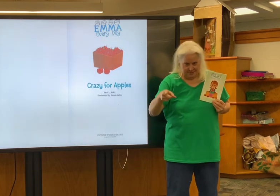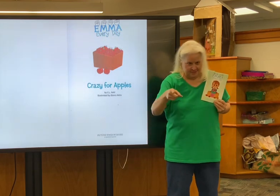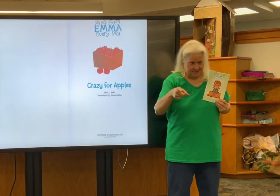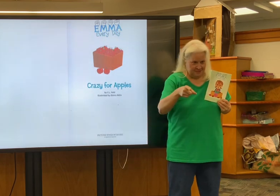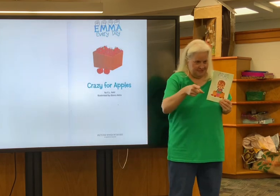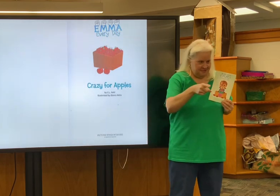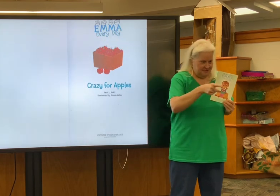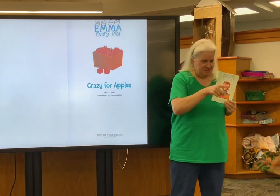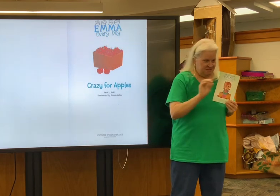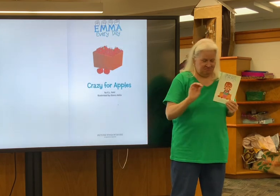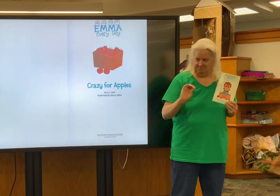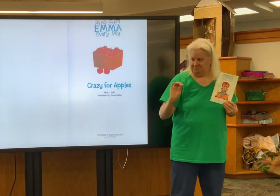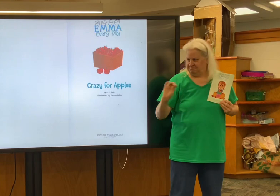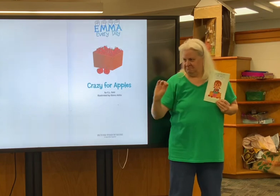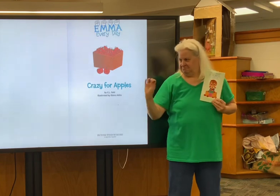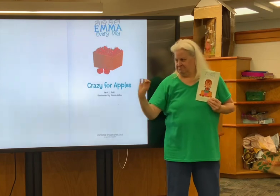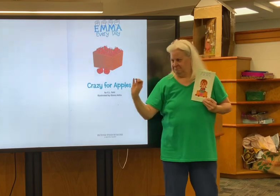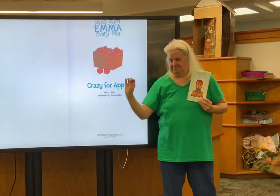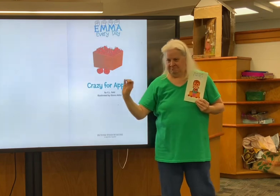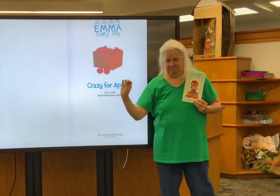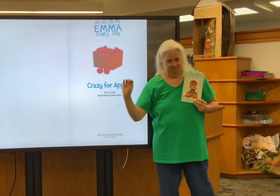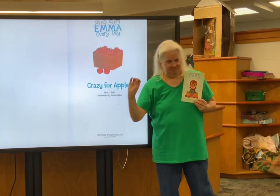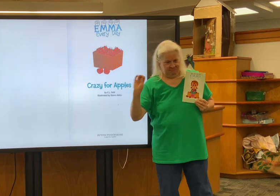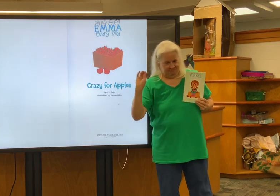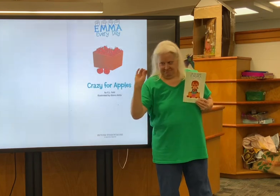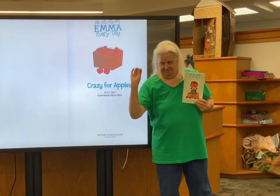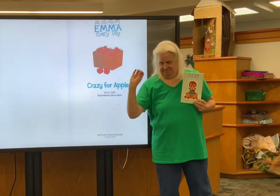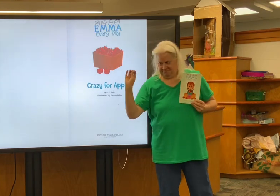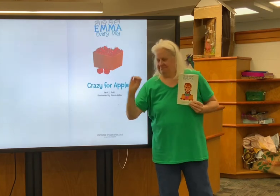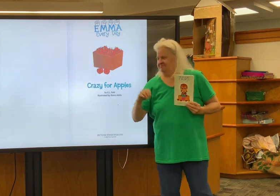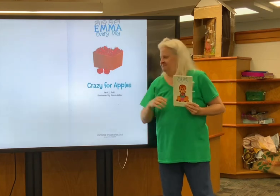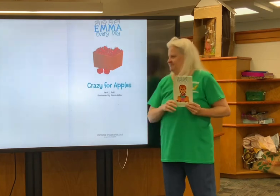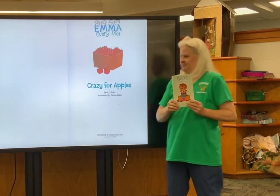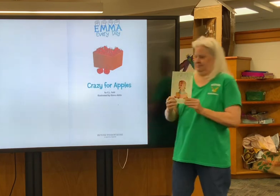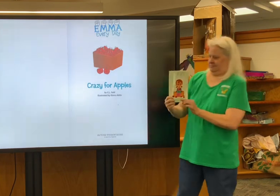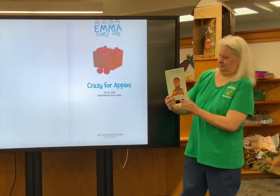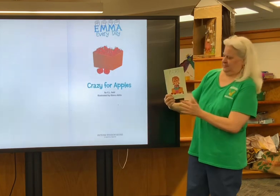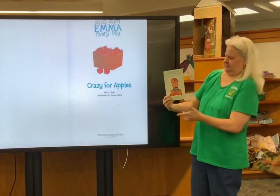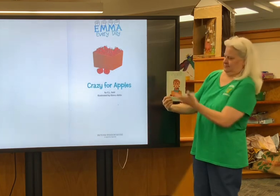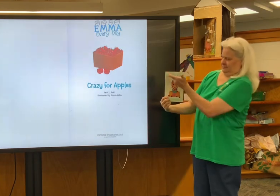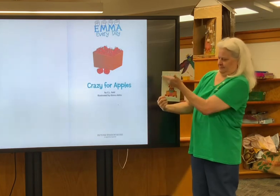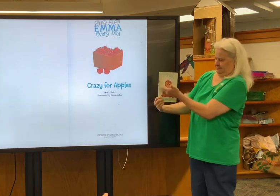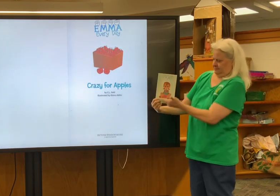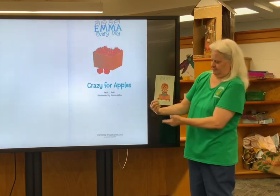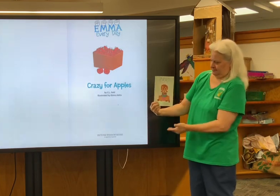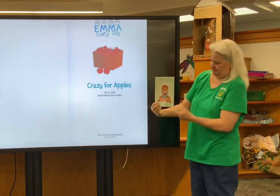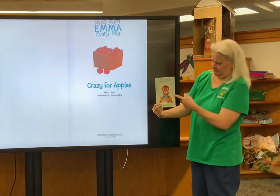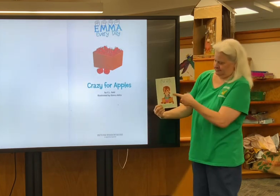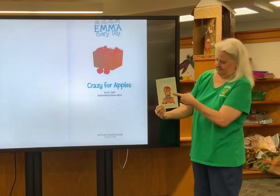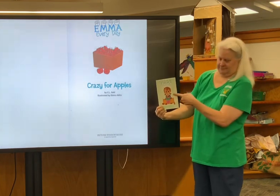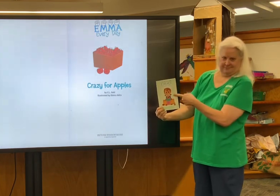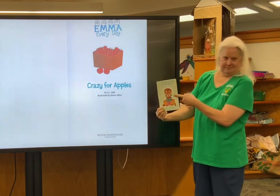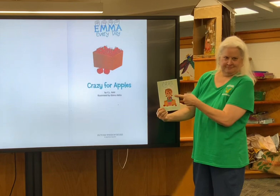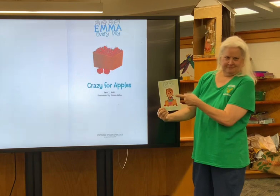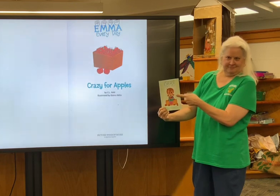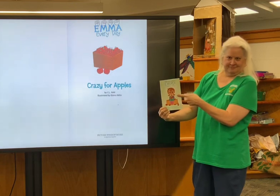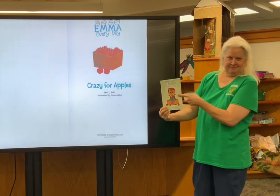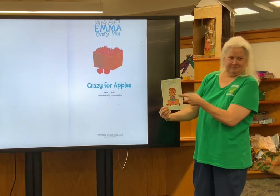Any of you? No one? Okay, here's our book.